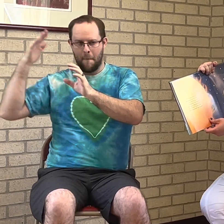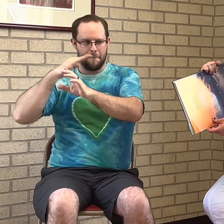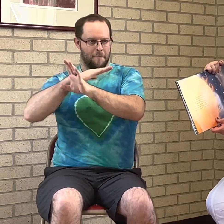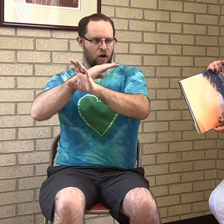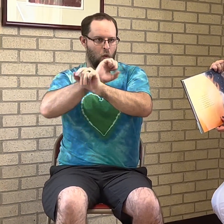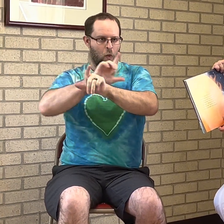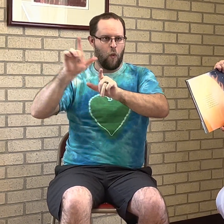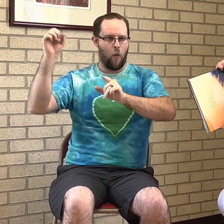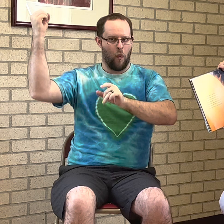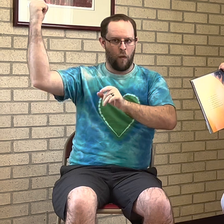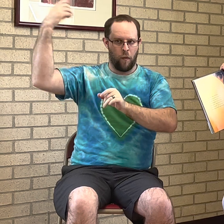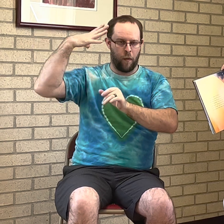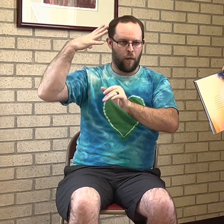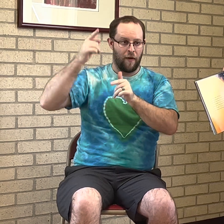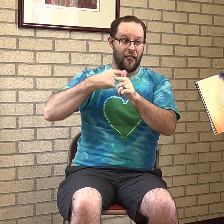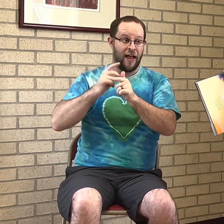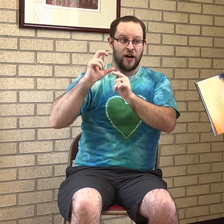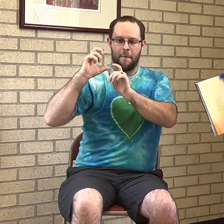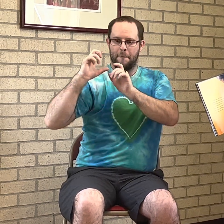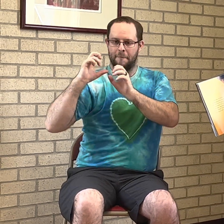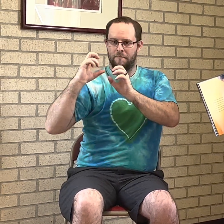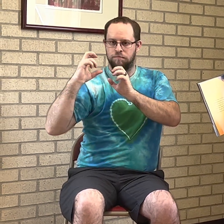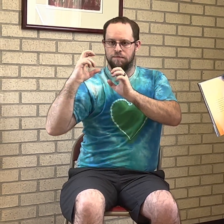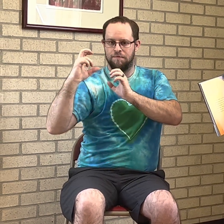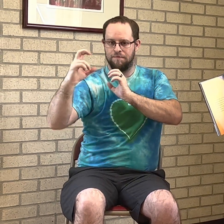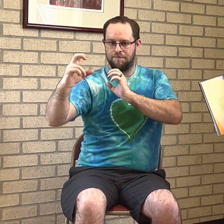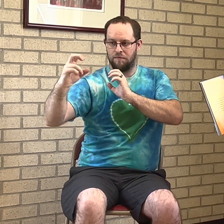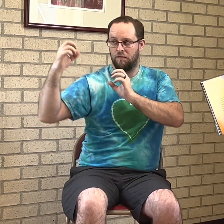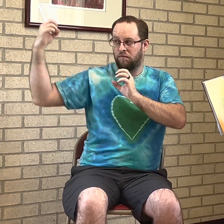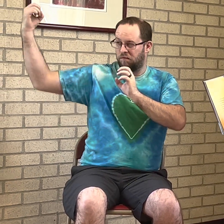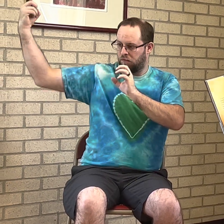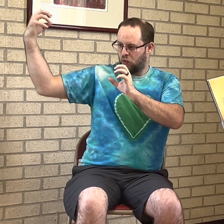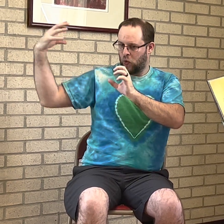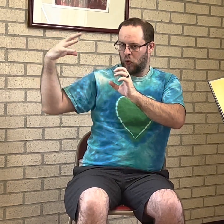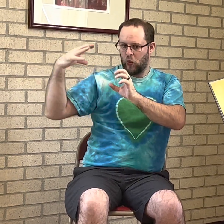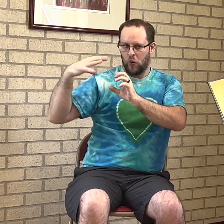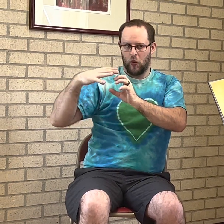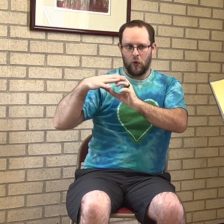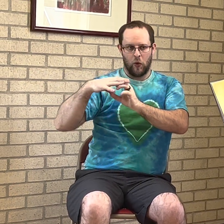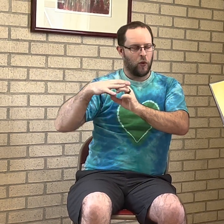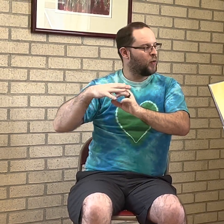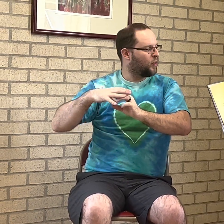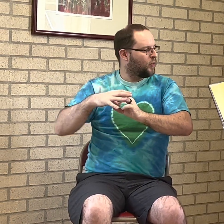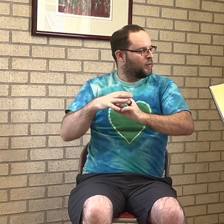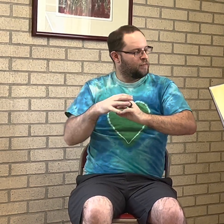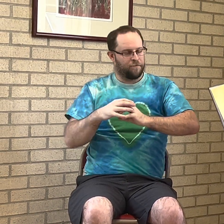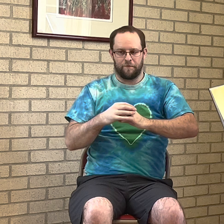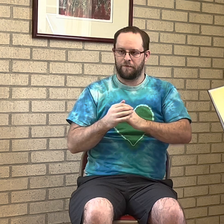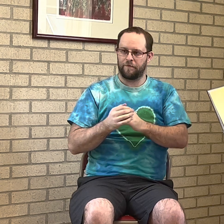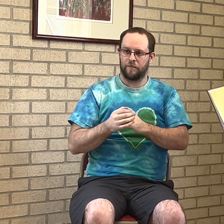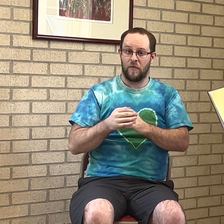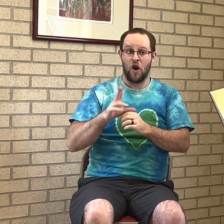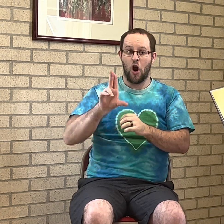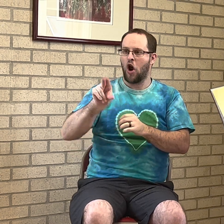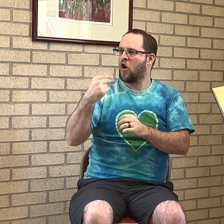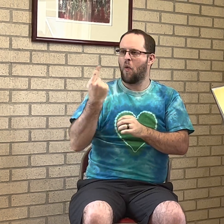the daylight then she slid aside again allowing the sun to shine through. No one could have